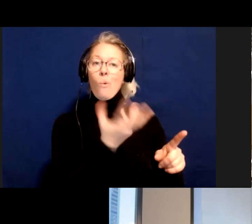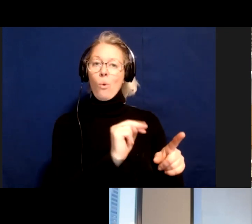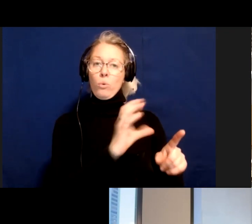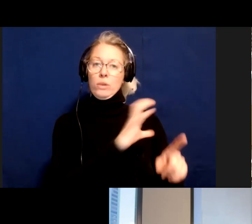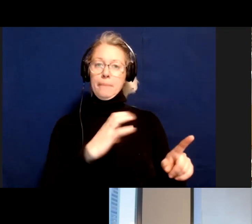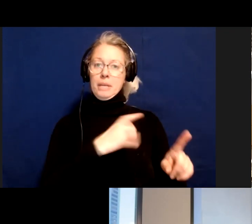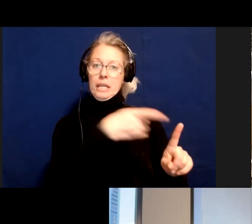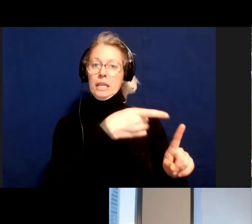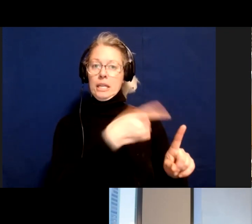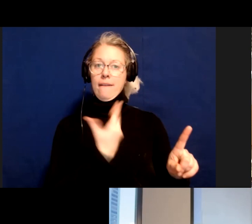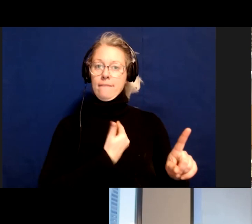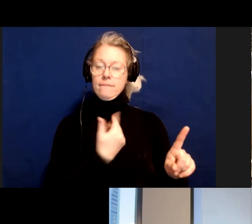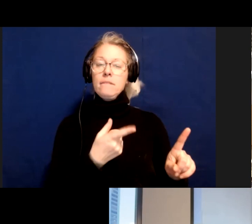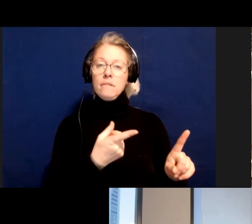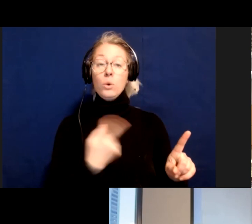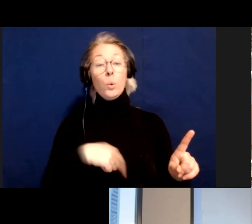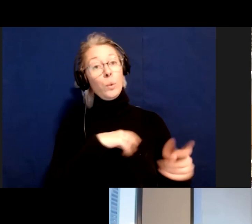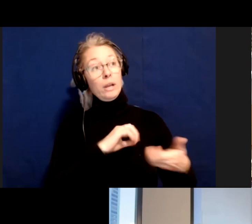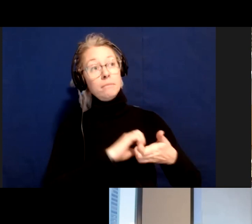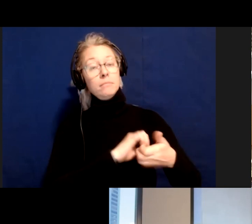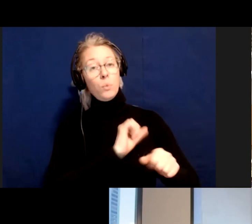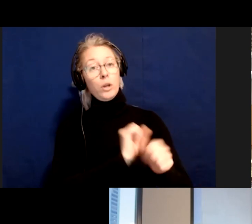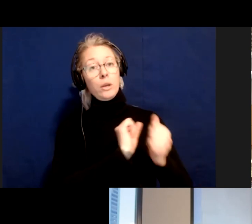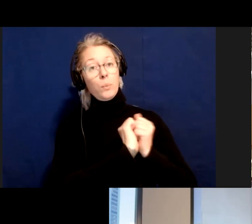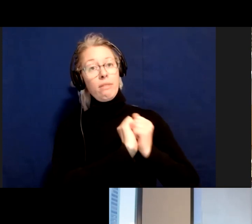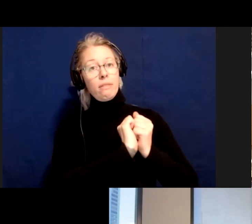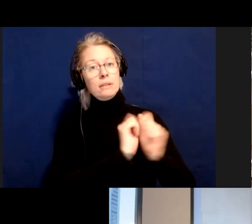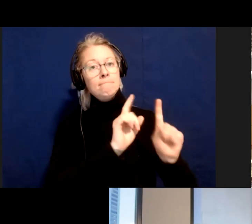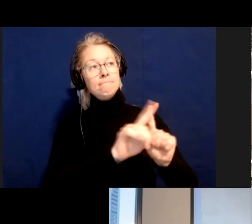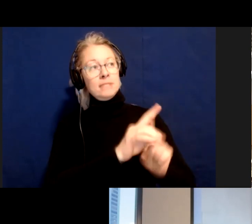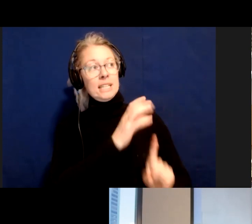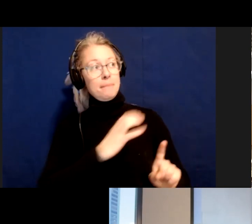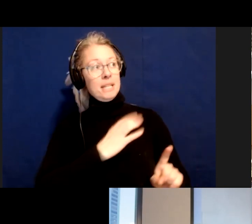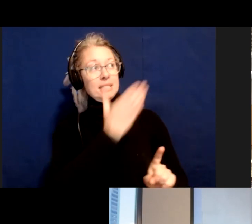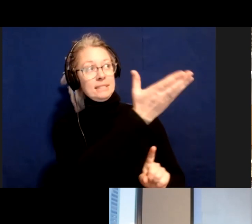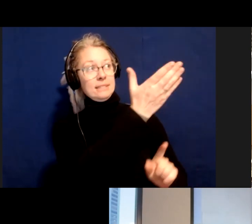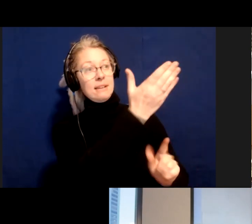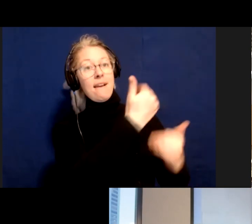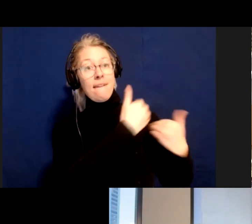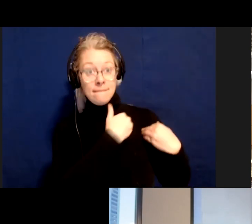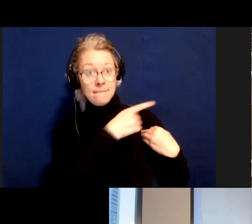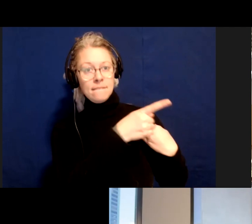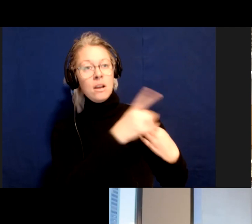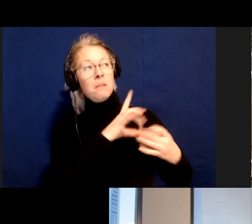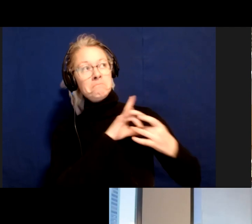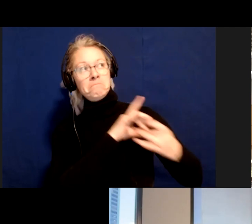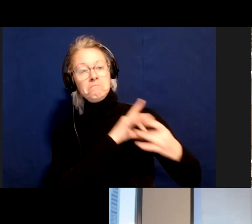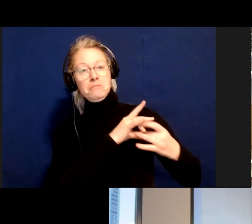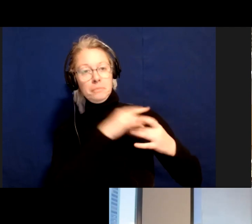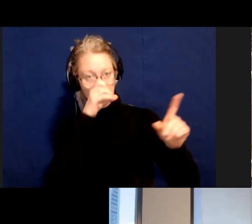we are working with the various committees that the World Petroleum Congress has already